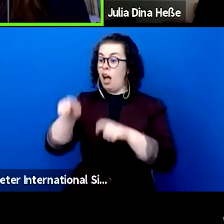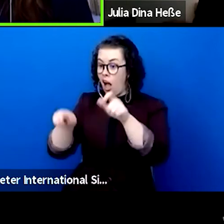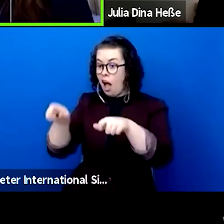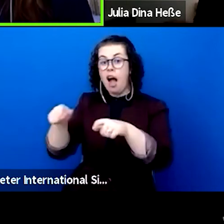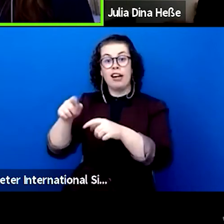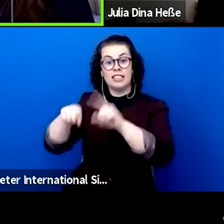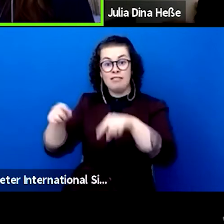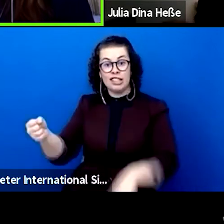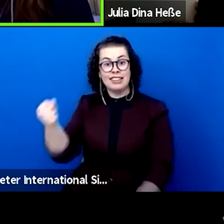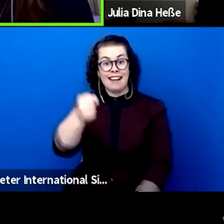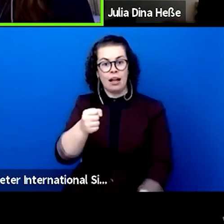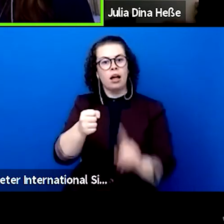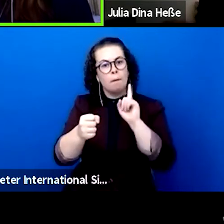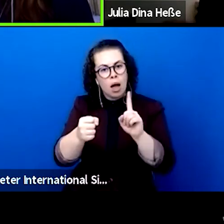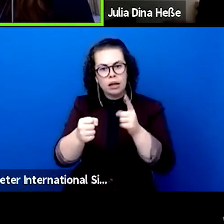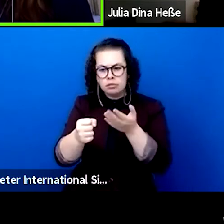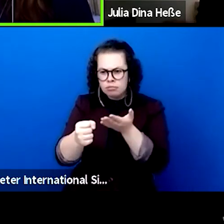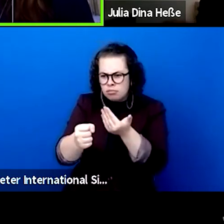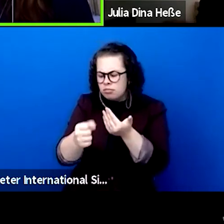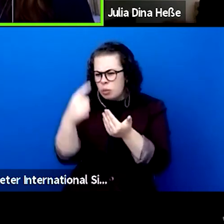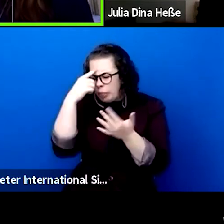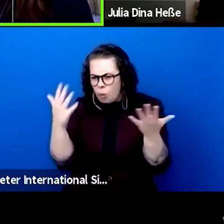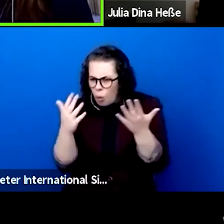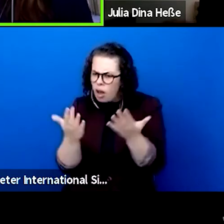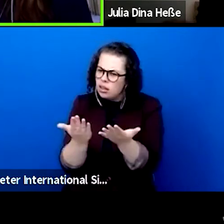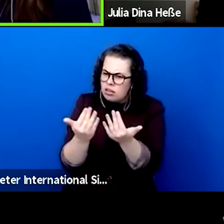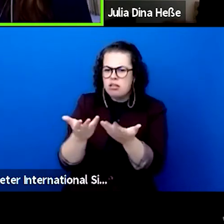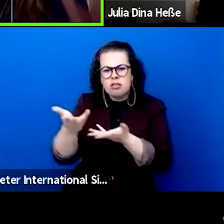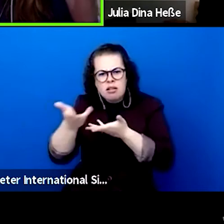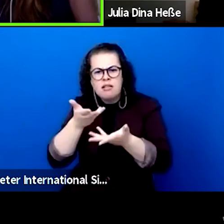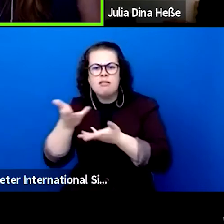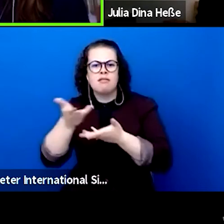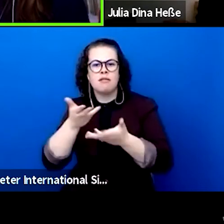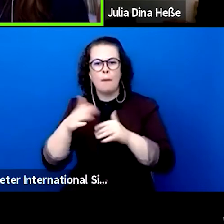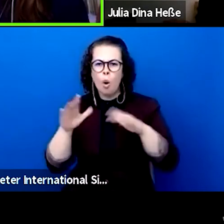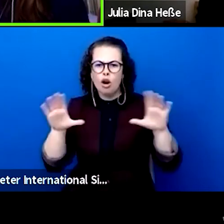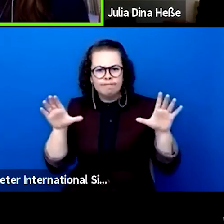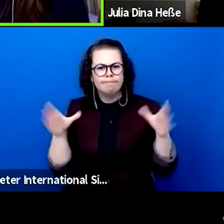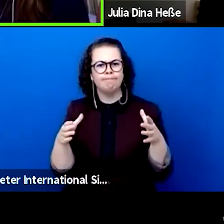So you know in other words, we've got to take, we've got to have more of a collective sense of